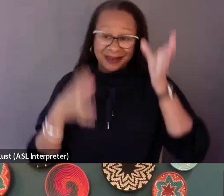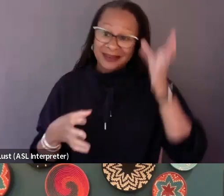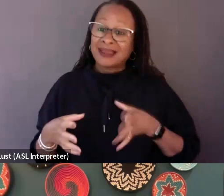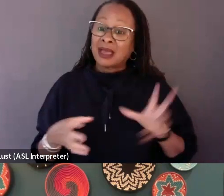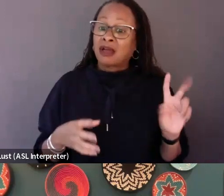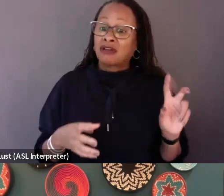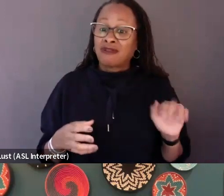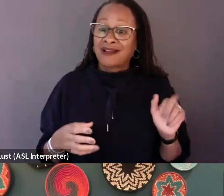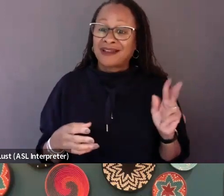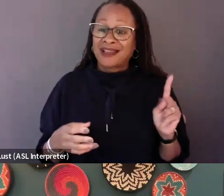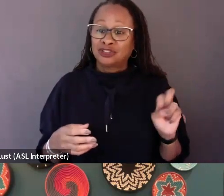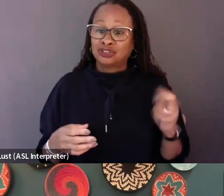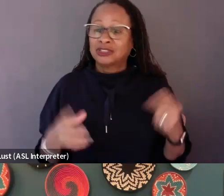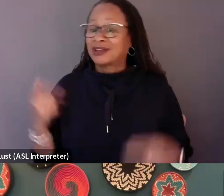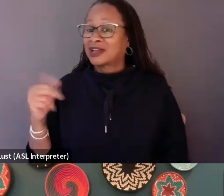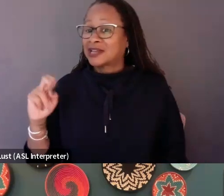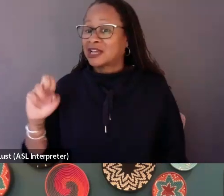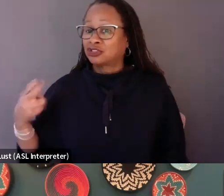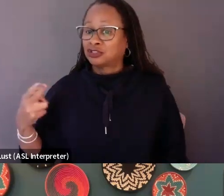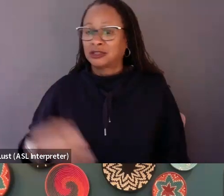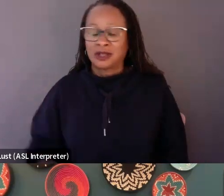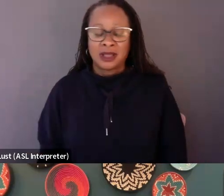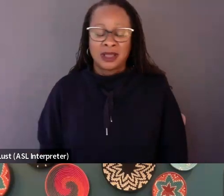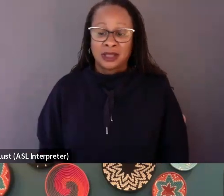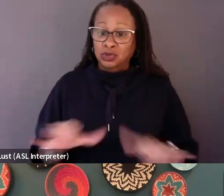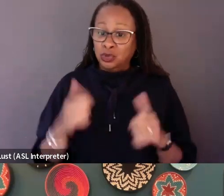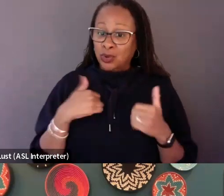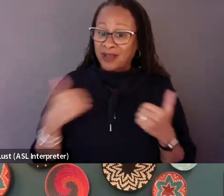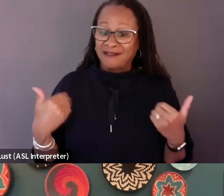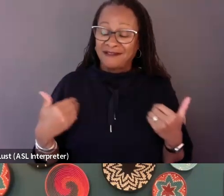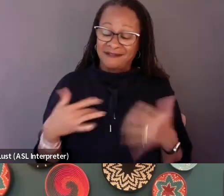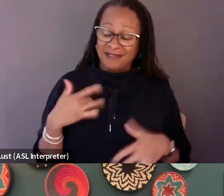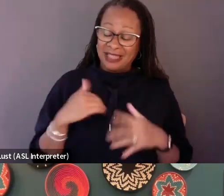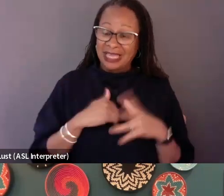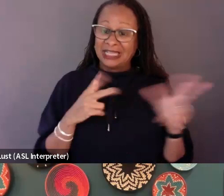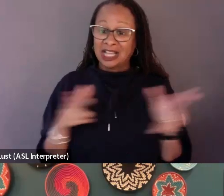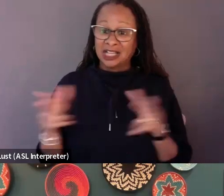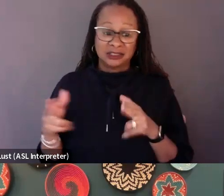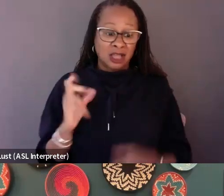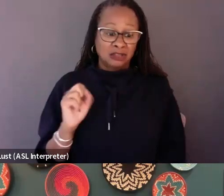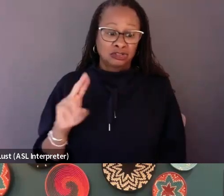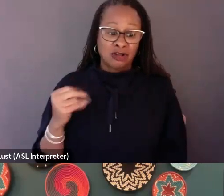Did you have that feeling in edit, Sarvnik, as the film was coming together?